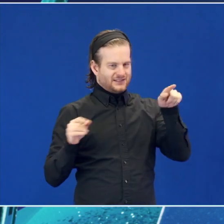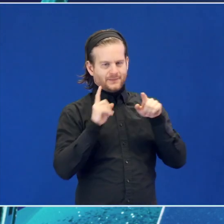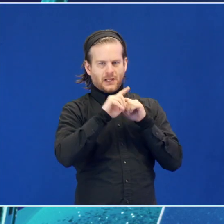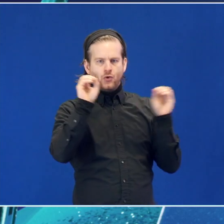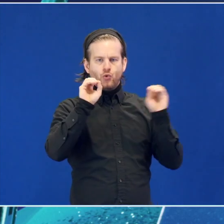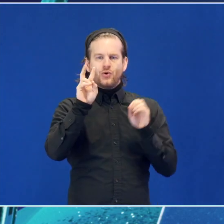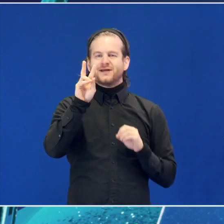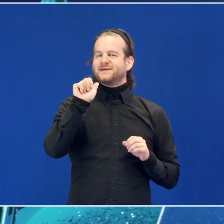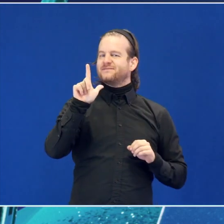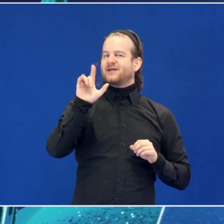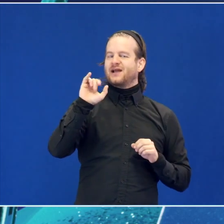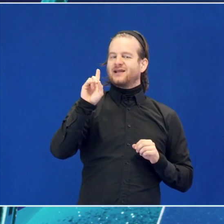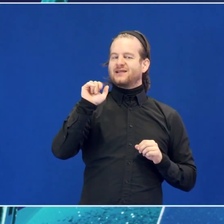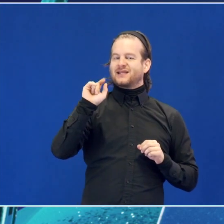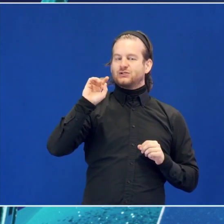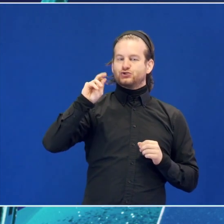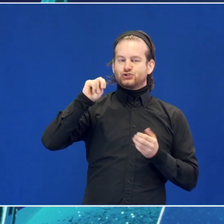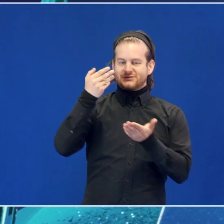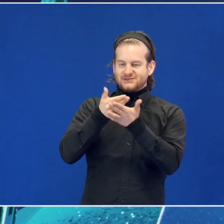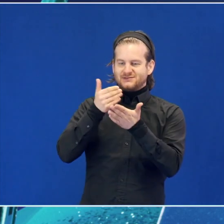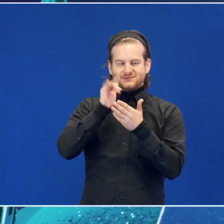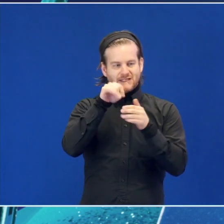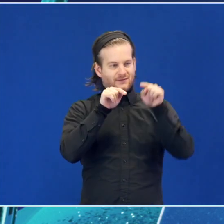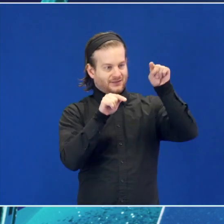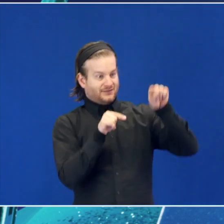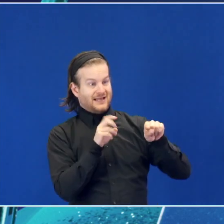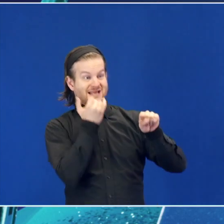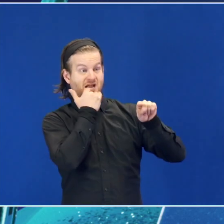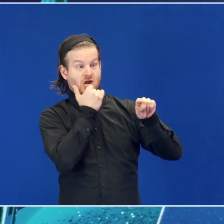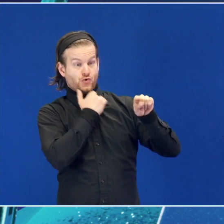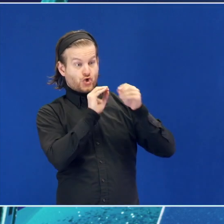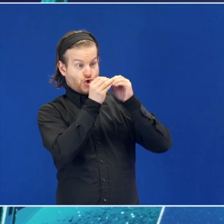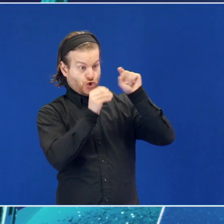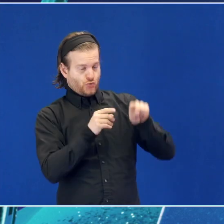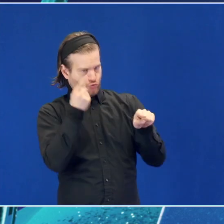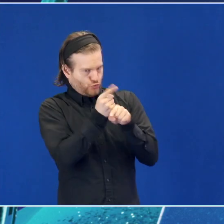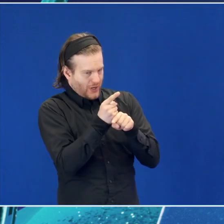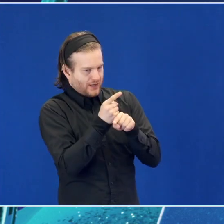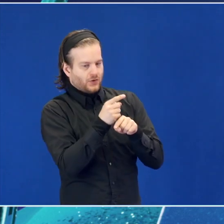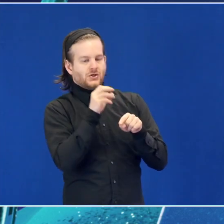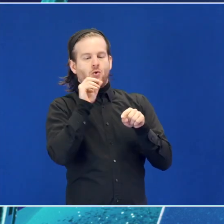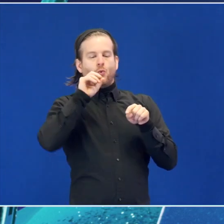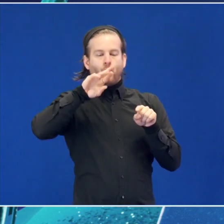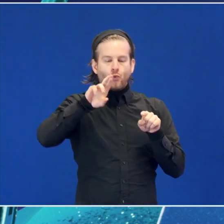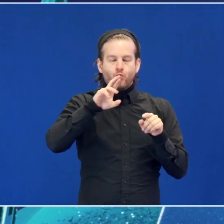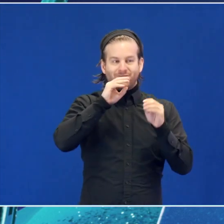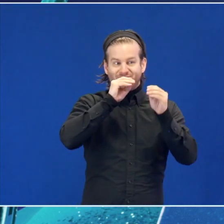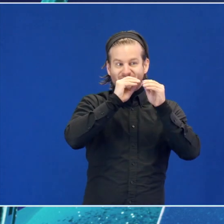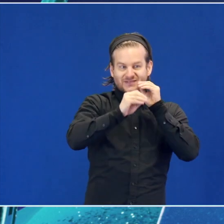this or not, "Go and fix these issues." And it turns out that the 30 issues that Claude tried